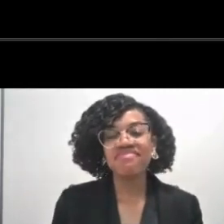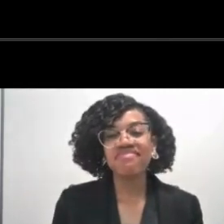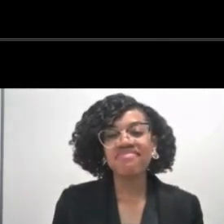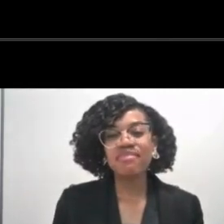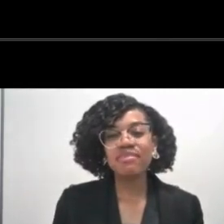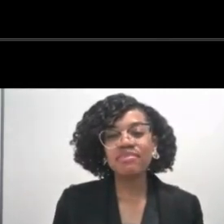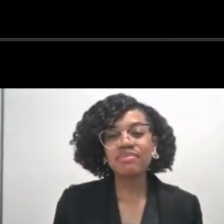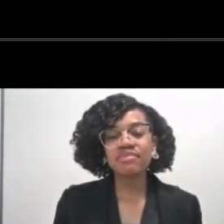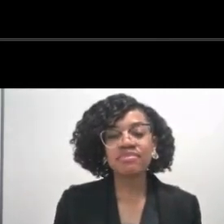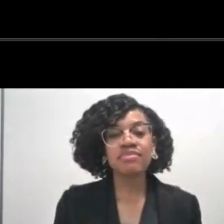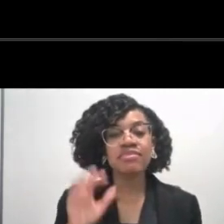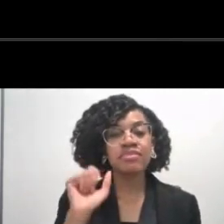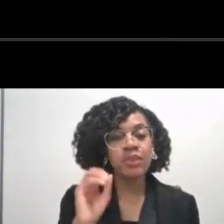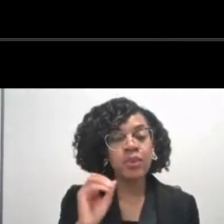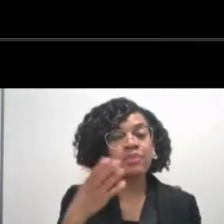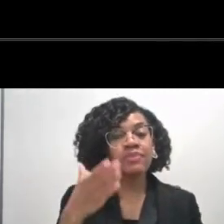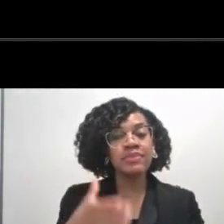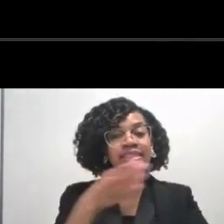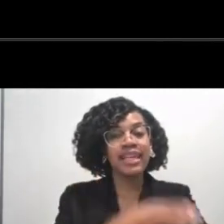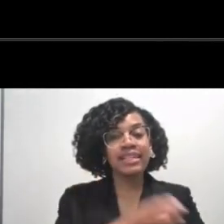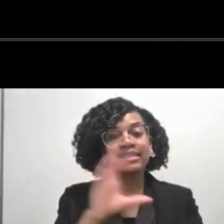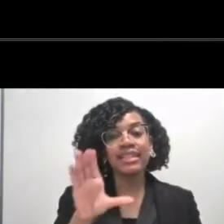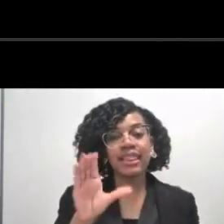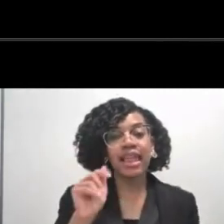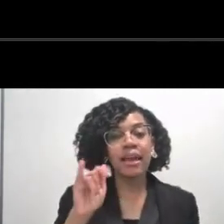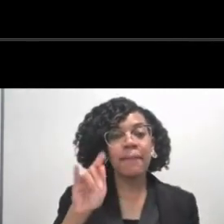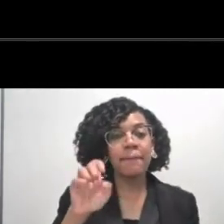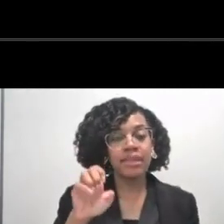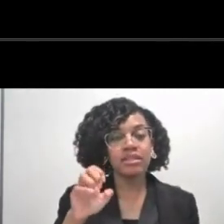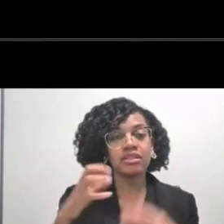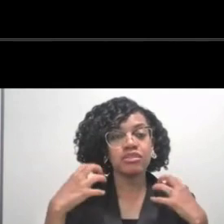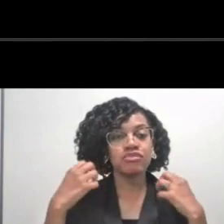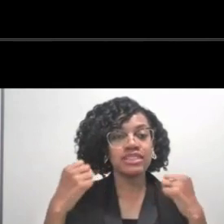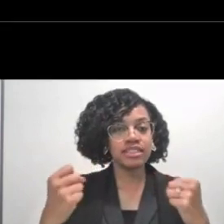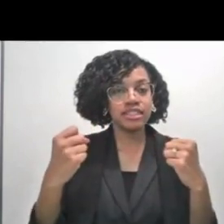So enhancing climate resilience is a phrase that you'll see